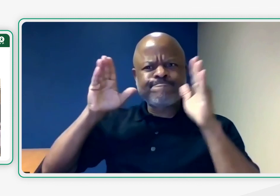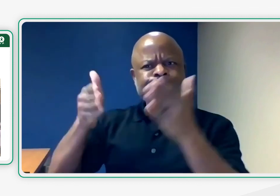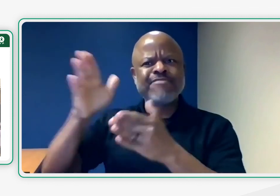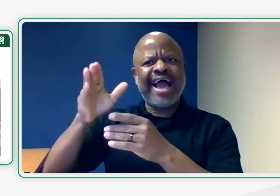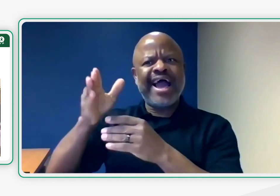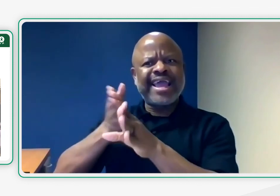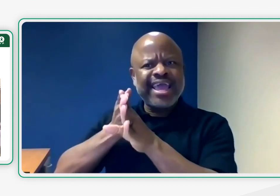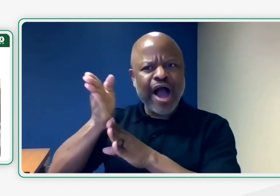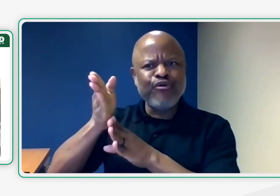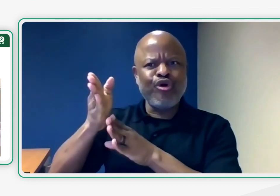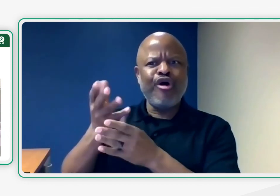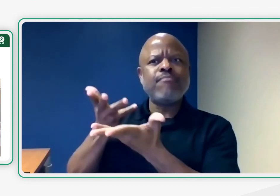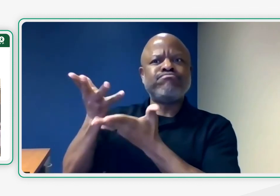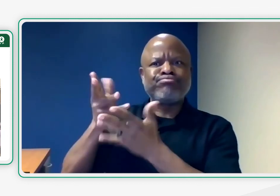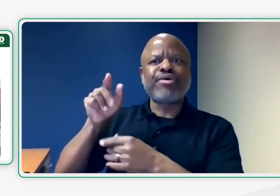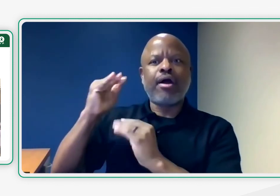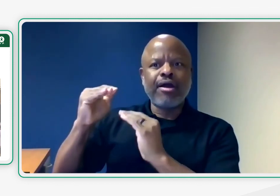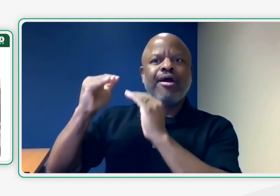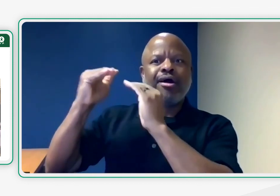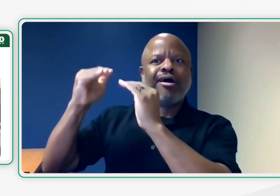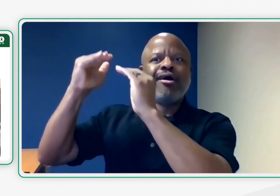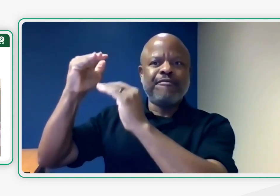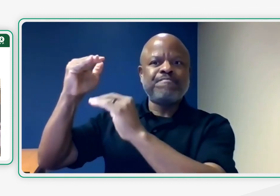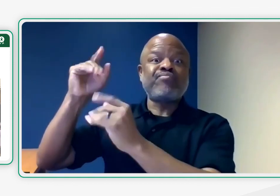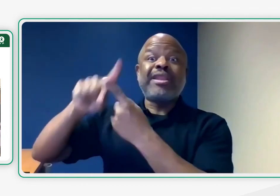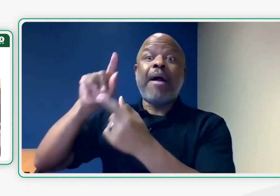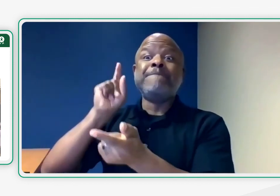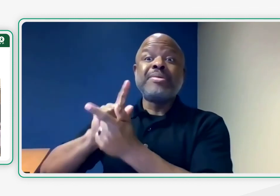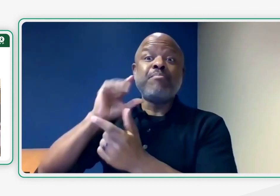It's different when you meet someone who really is focused on their career, who's